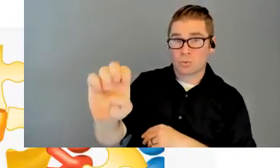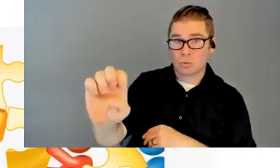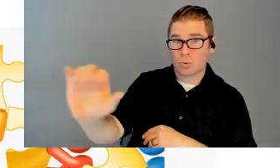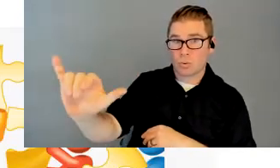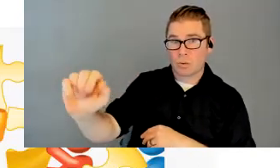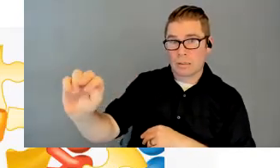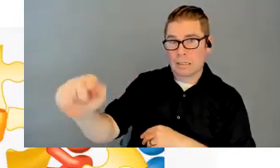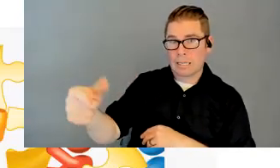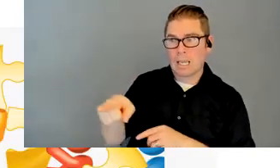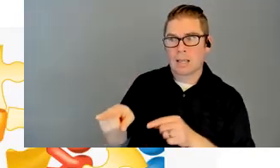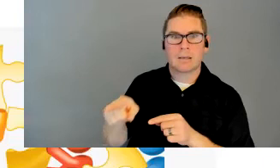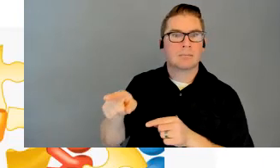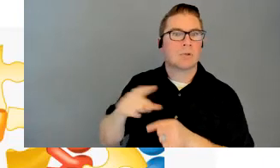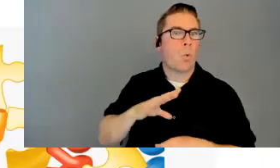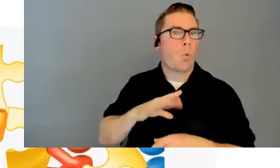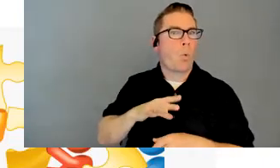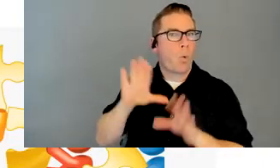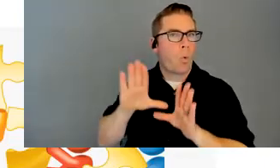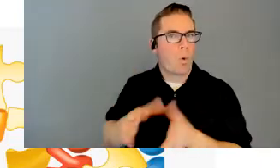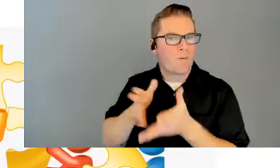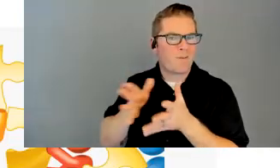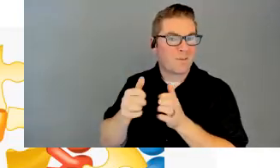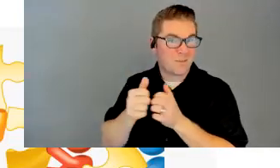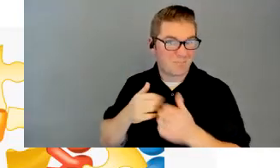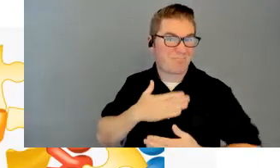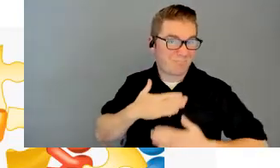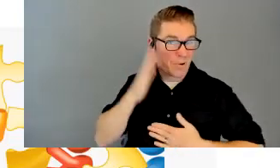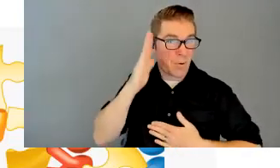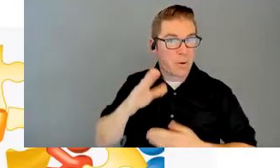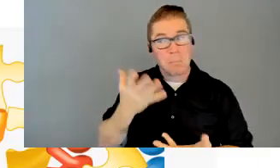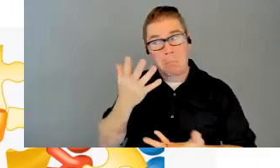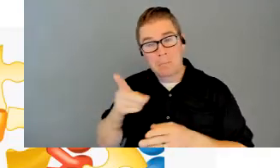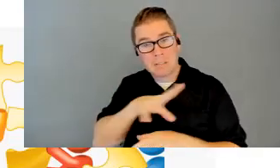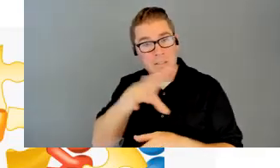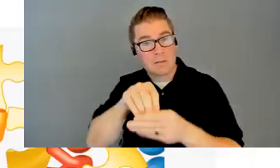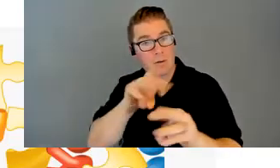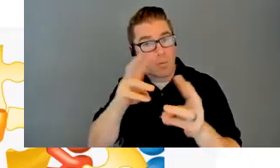and she may be doing workshops or something, but get familiar with those tools.